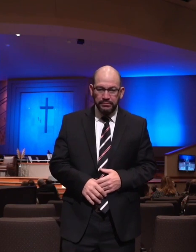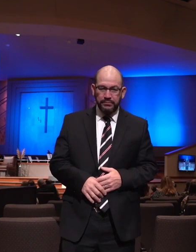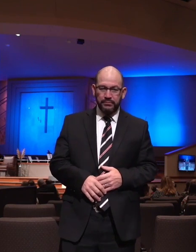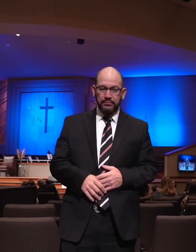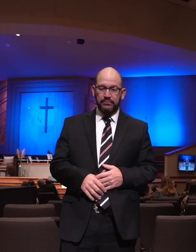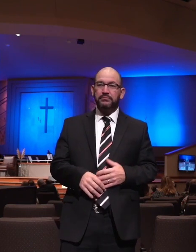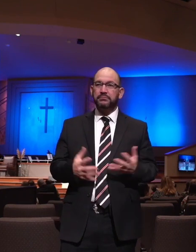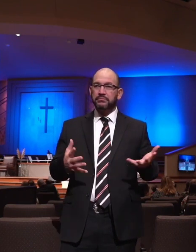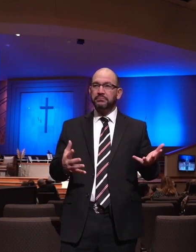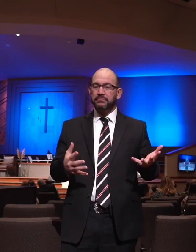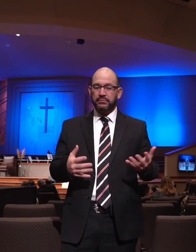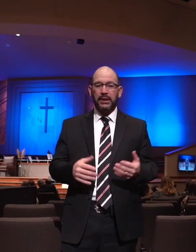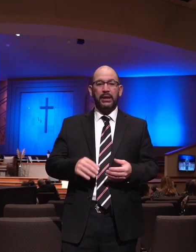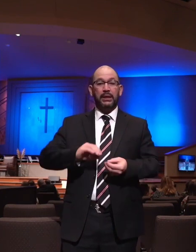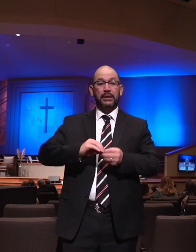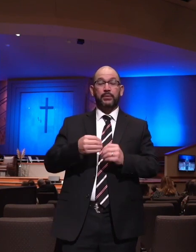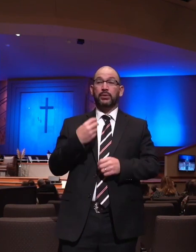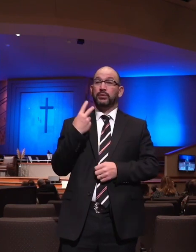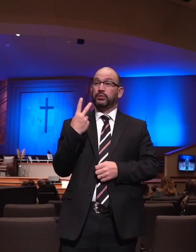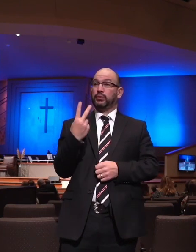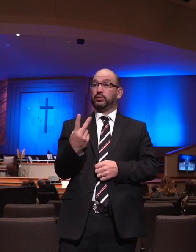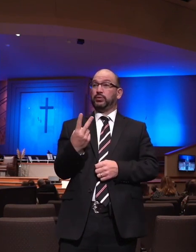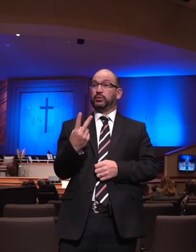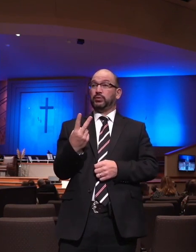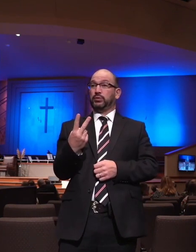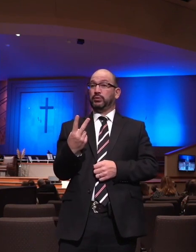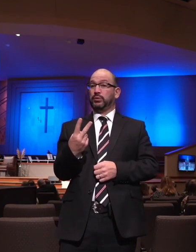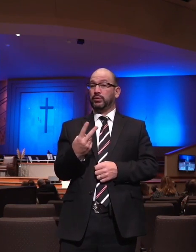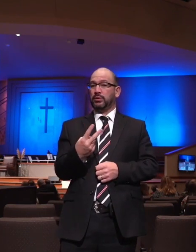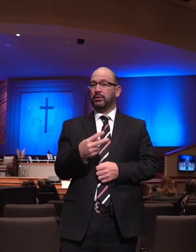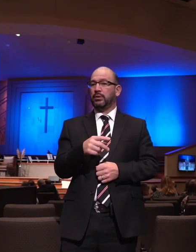Naaman okay number two I know the answer to this Brother Schettler it's the